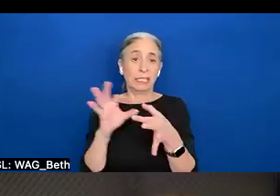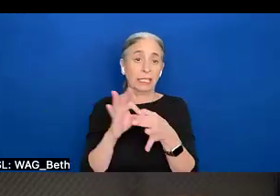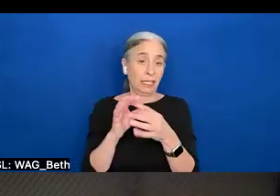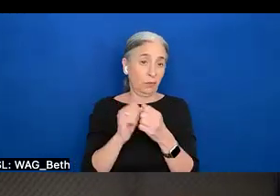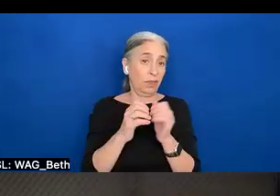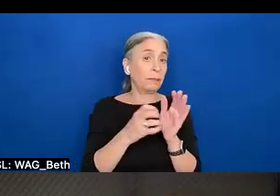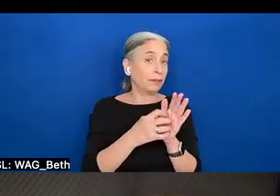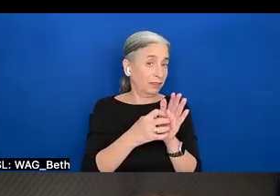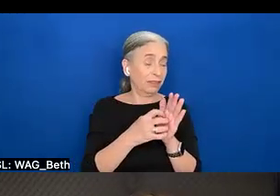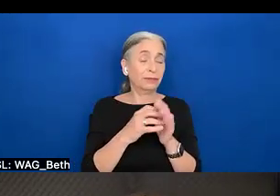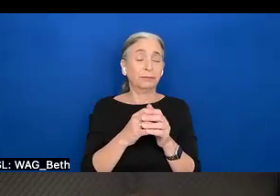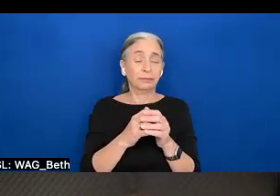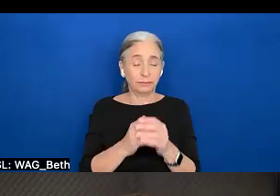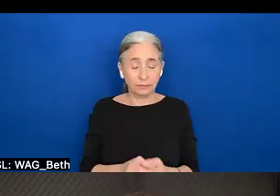connected to paragraph.